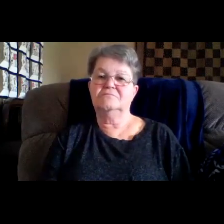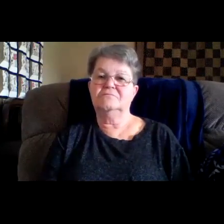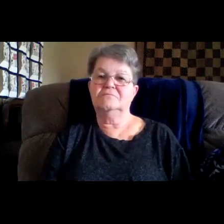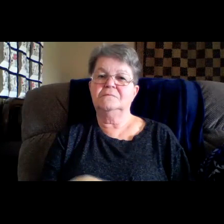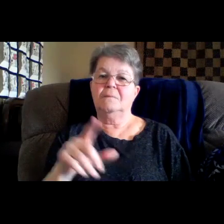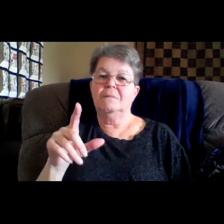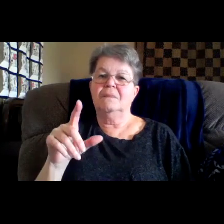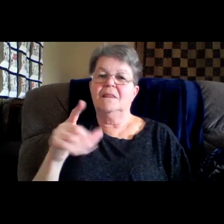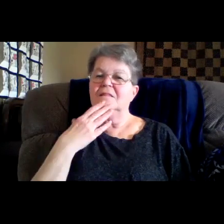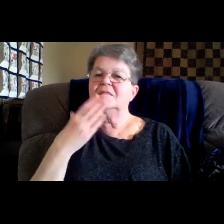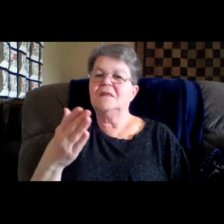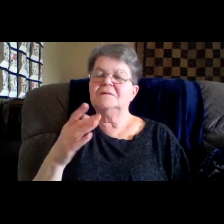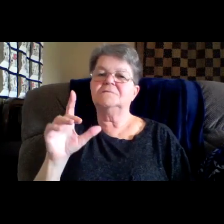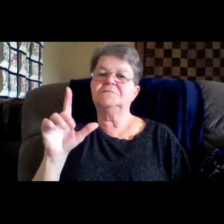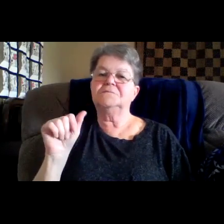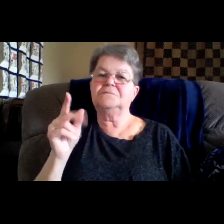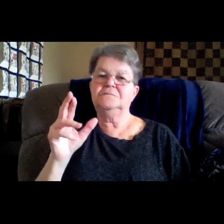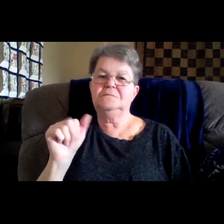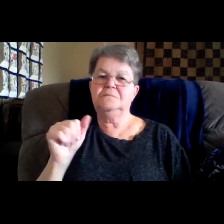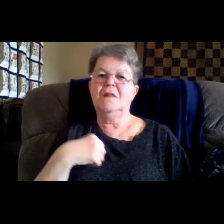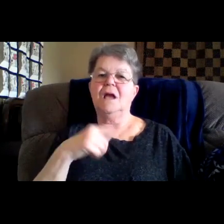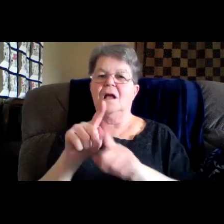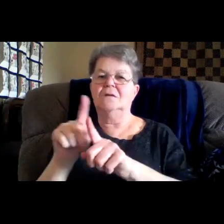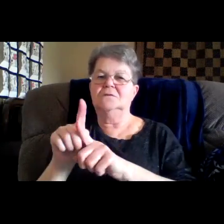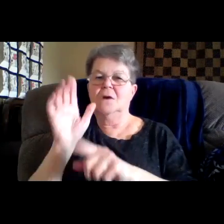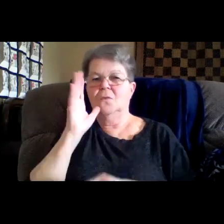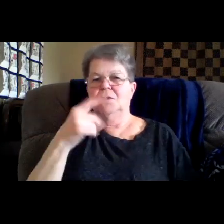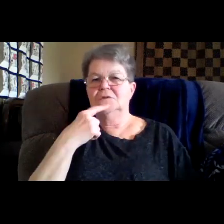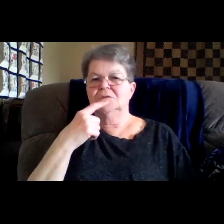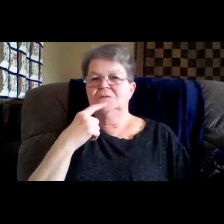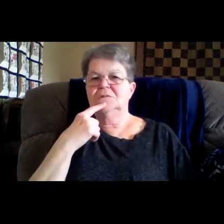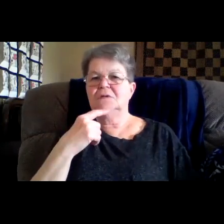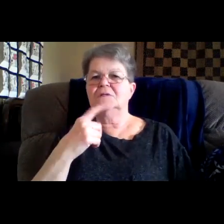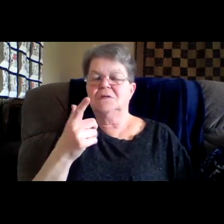[Laura] Okay. Thanks. And I will also just say that keep your good questions coming.